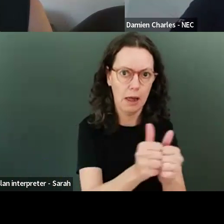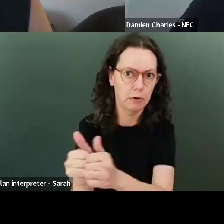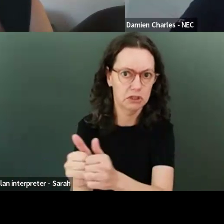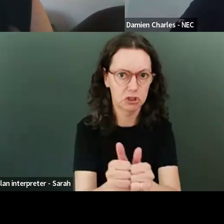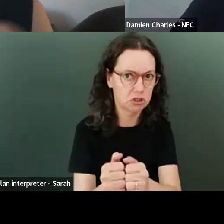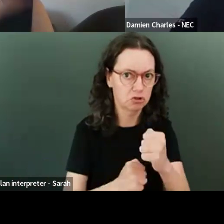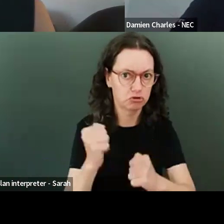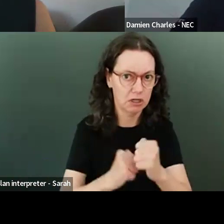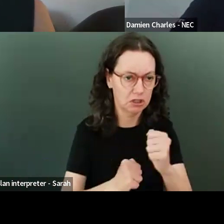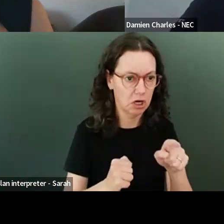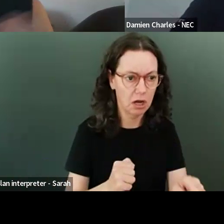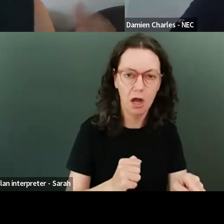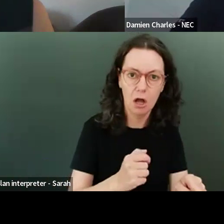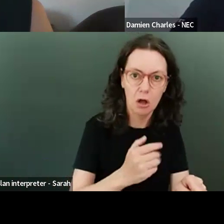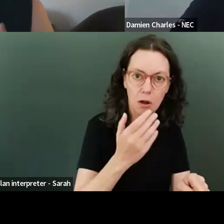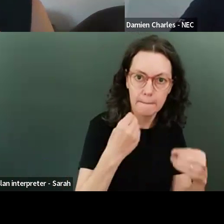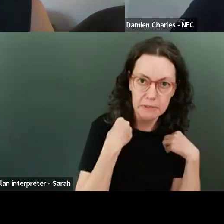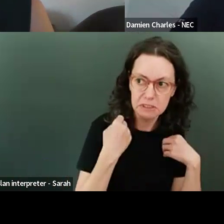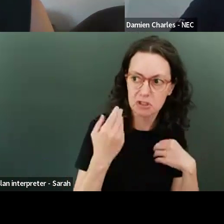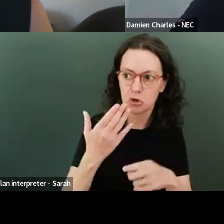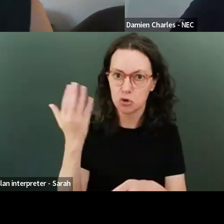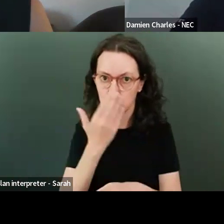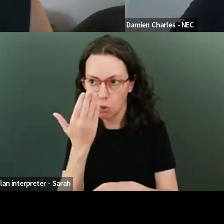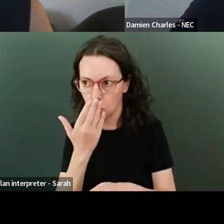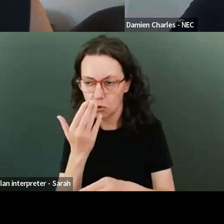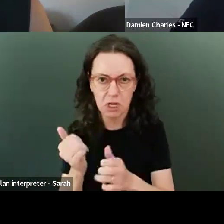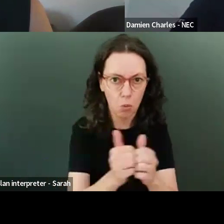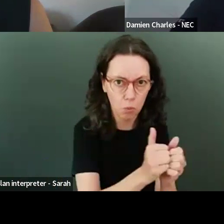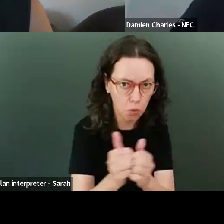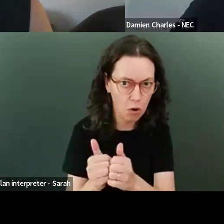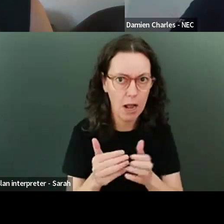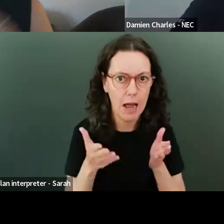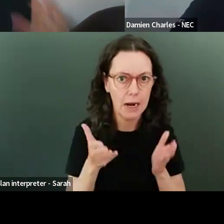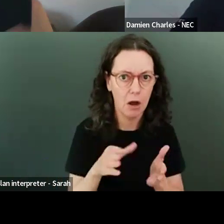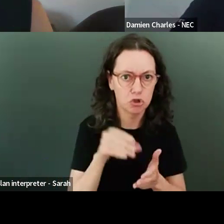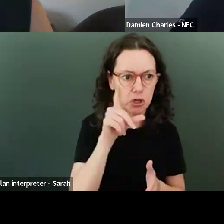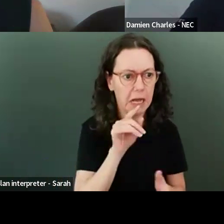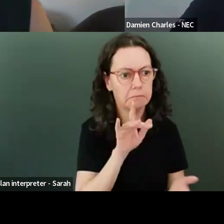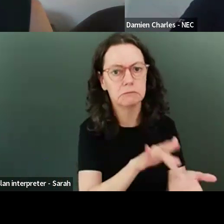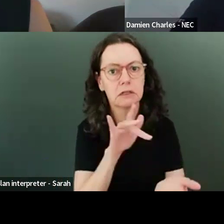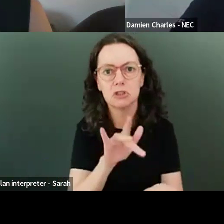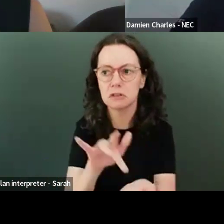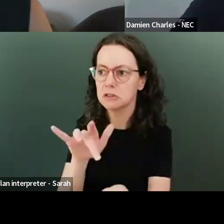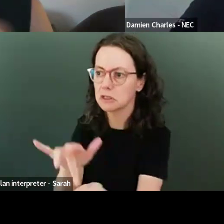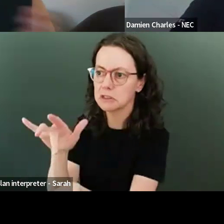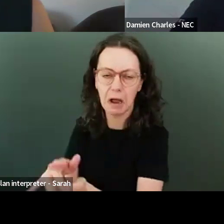structure that allowed her to move around the system more easily